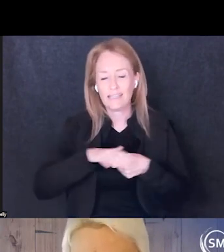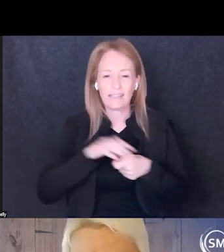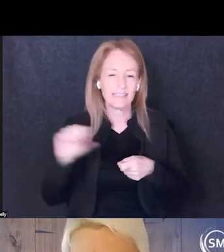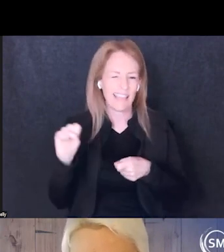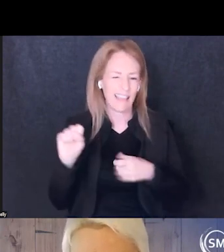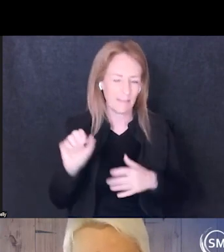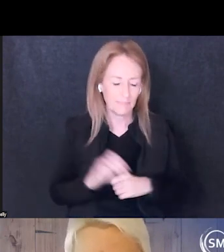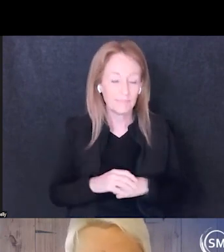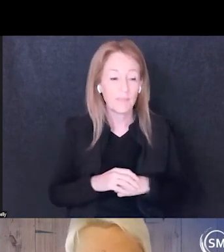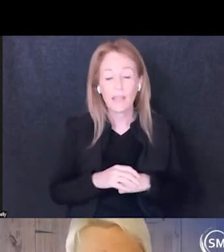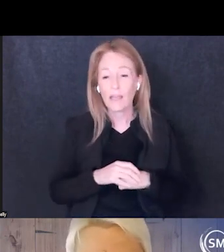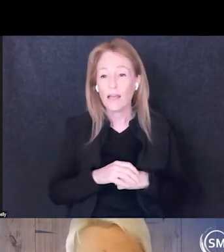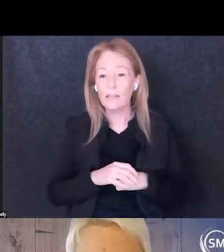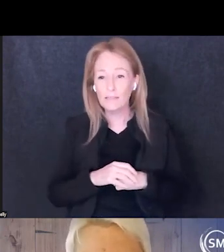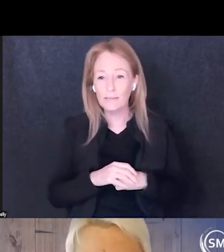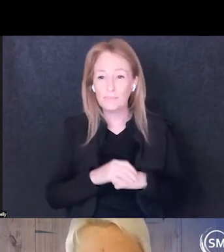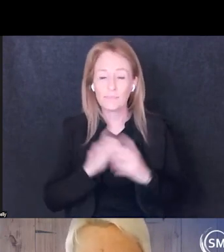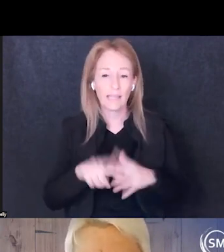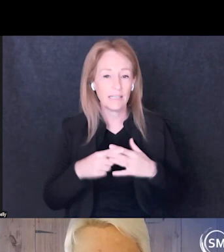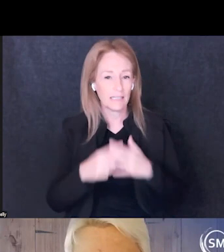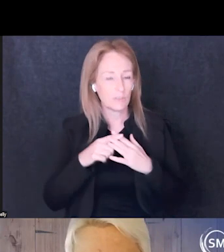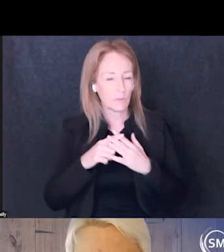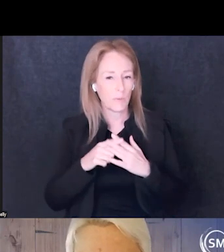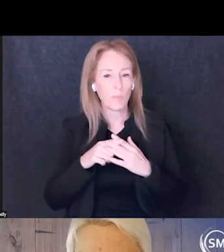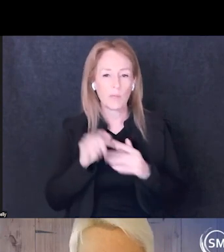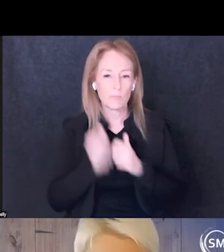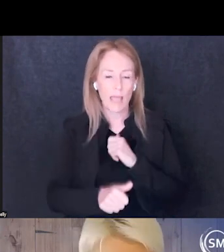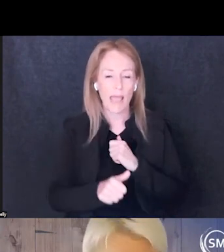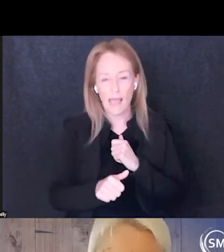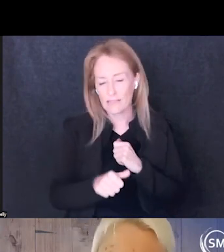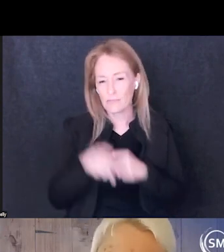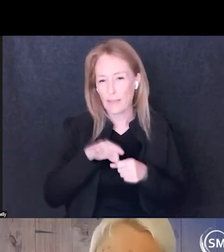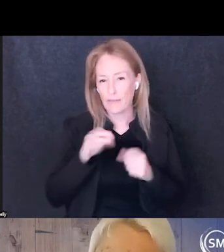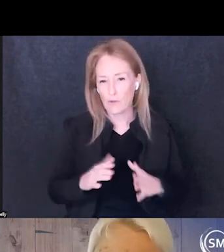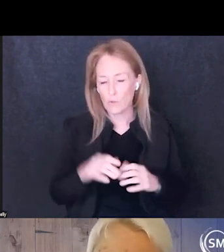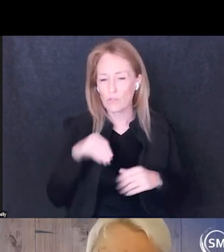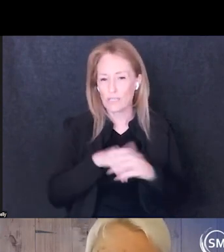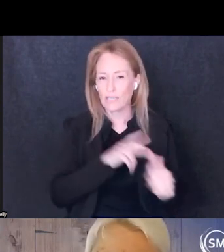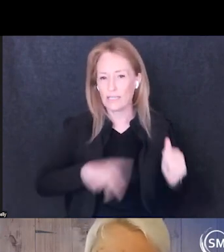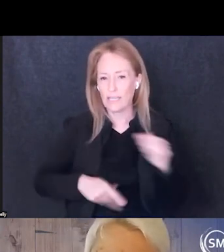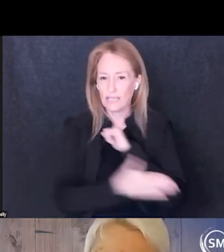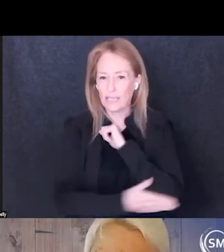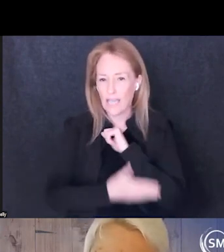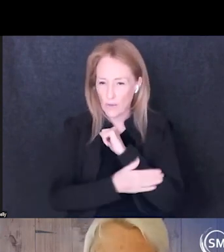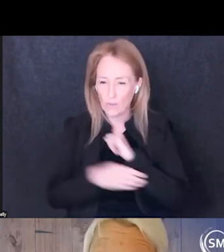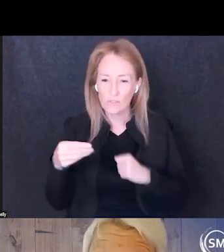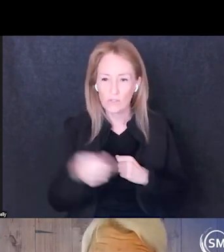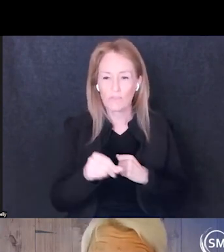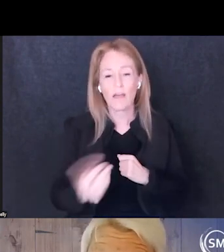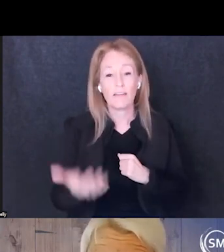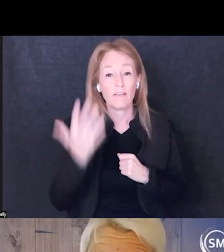LAST APRIL VOTERS PASSED FIVE CRISIS CARE CENTERS ACROSS THE COUNTY.